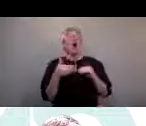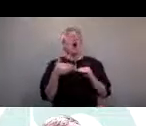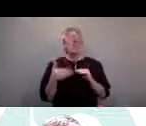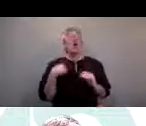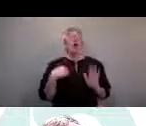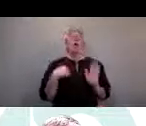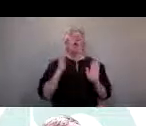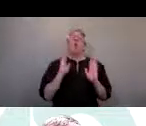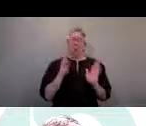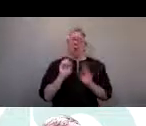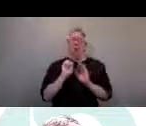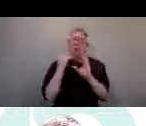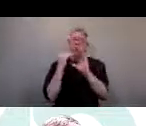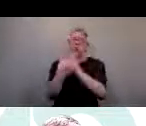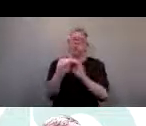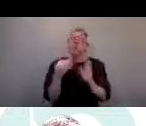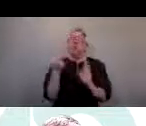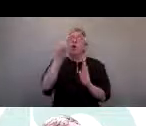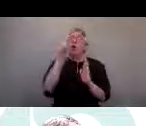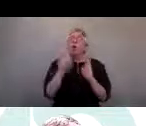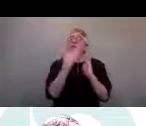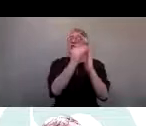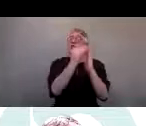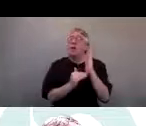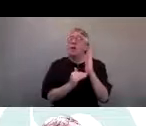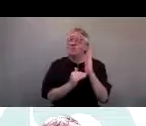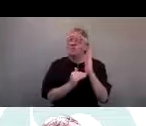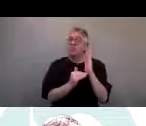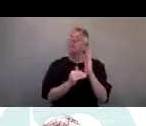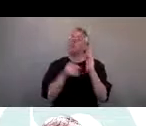one, we always do that, and you can, one of the questions